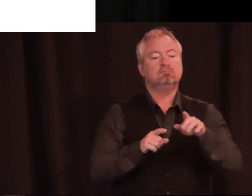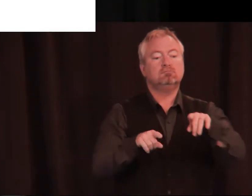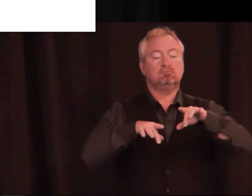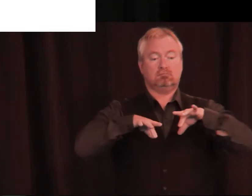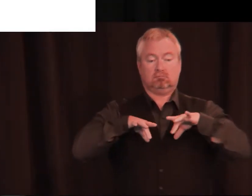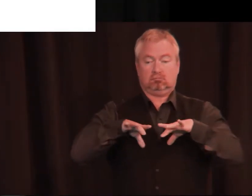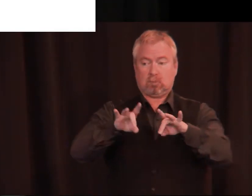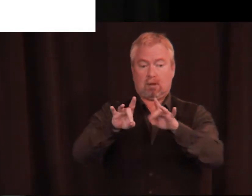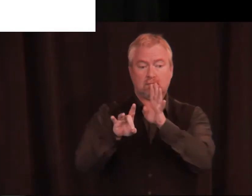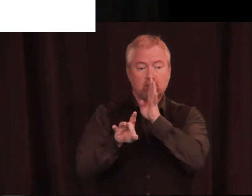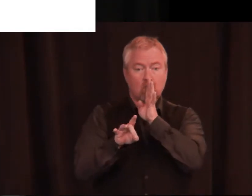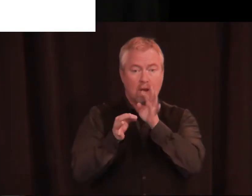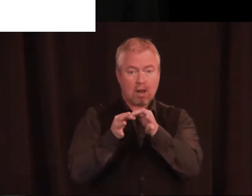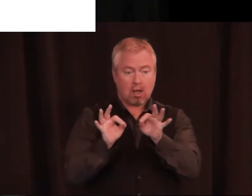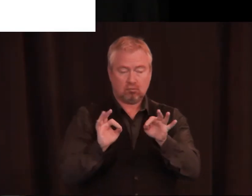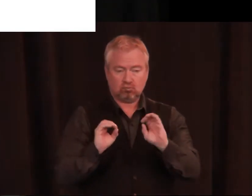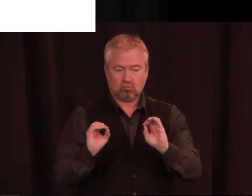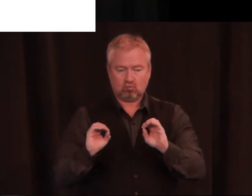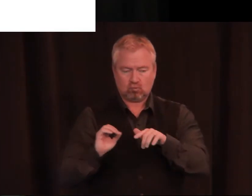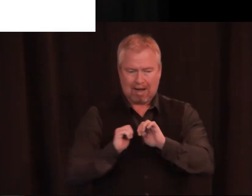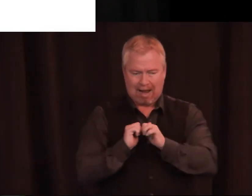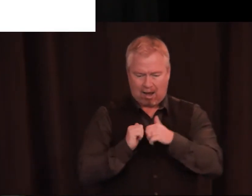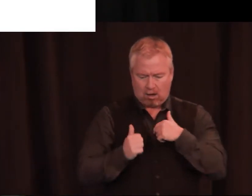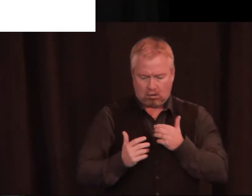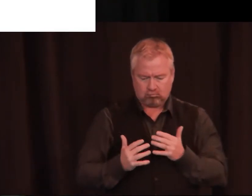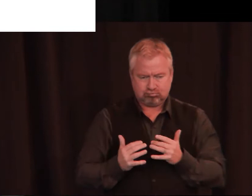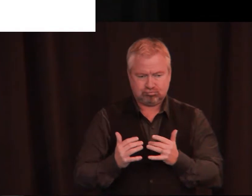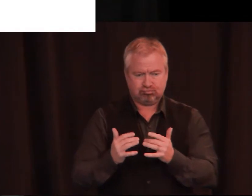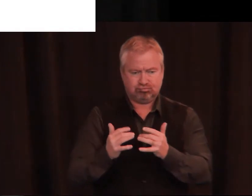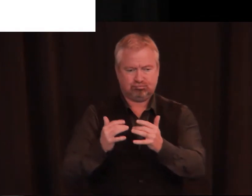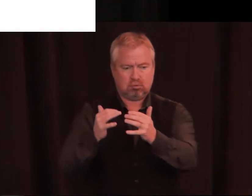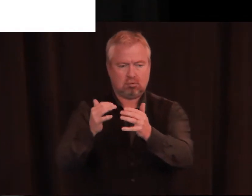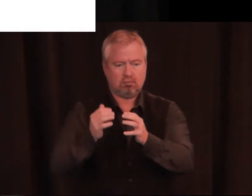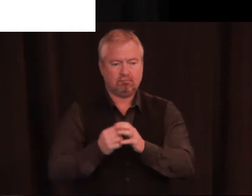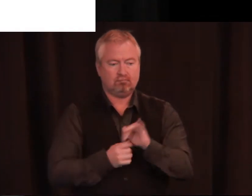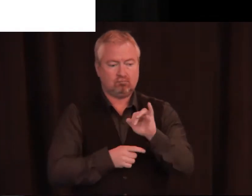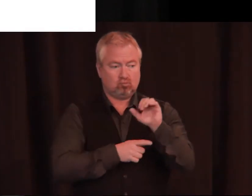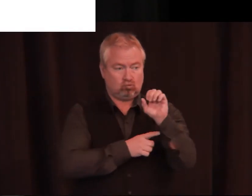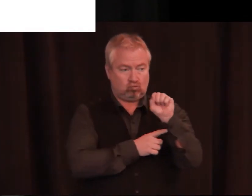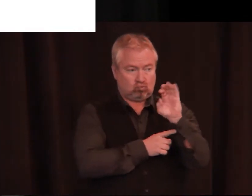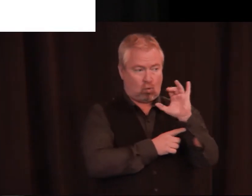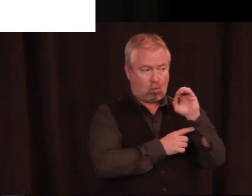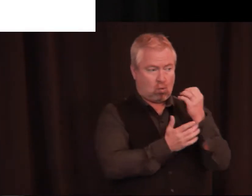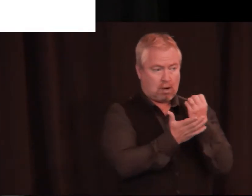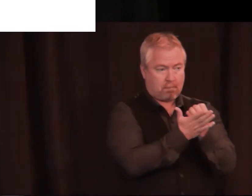also keep in mind the socioeconomic status of the group was advantaged,